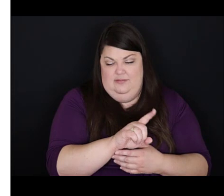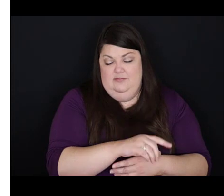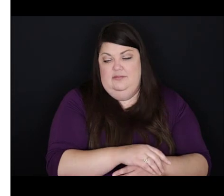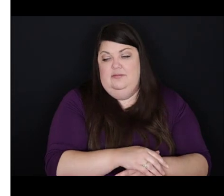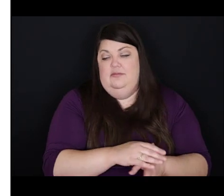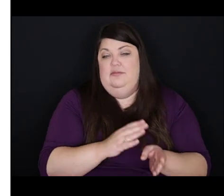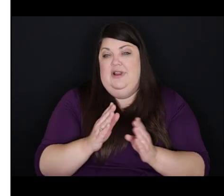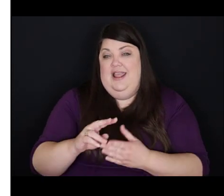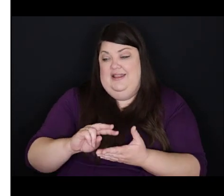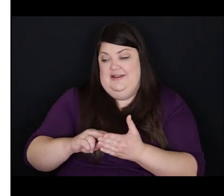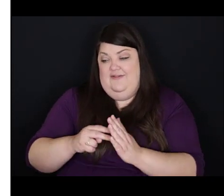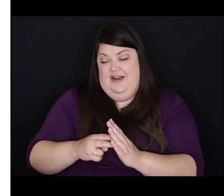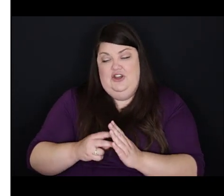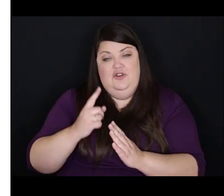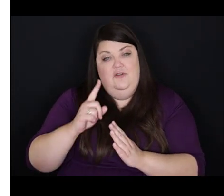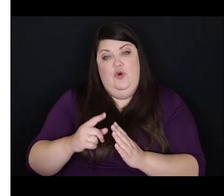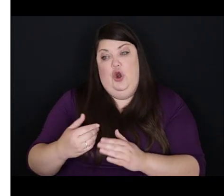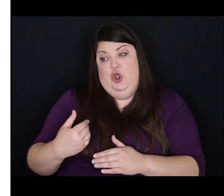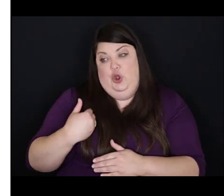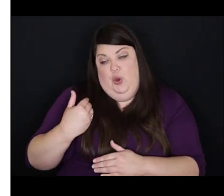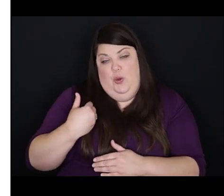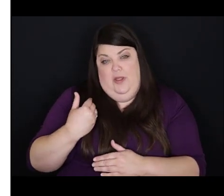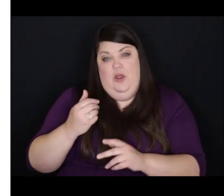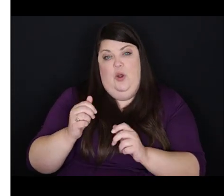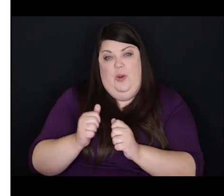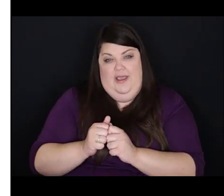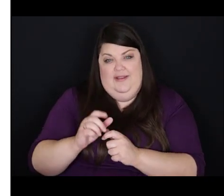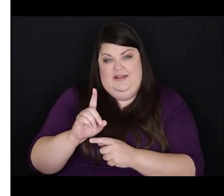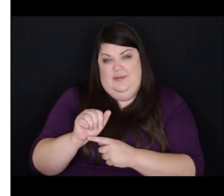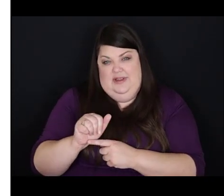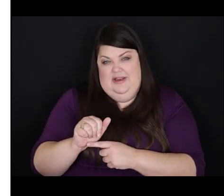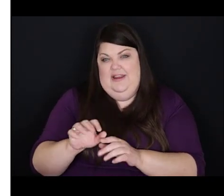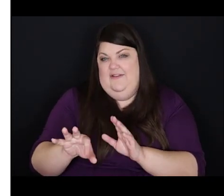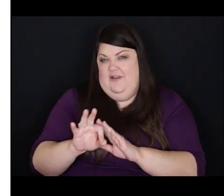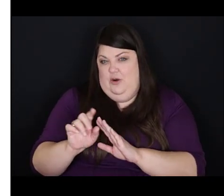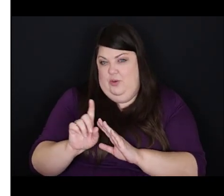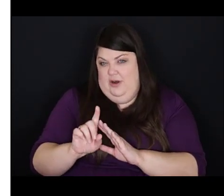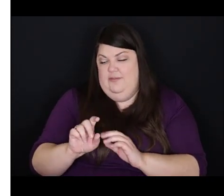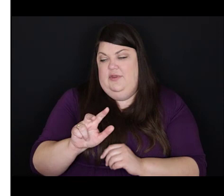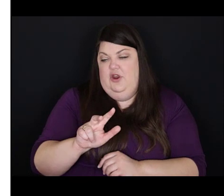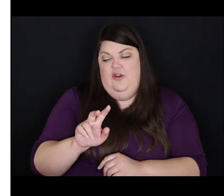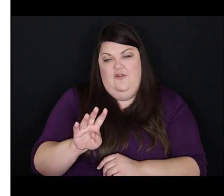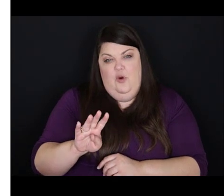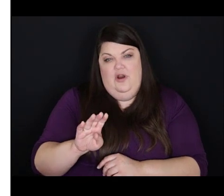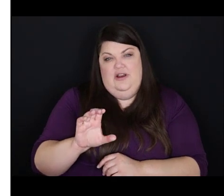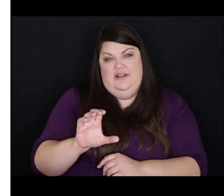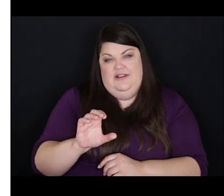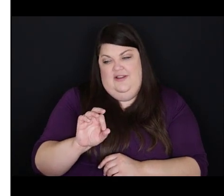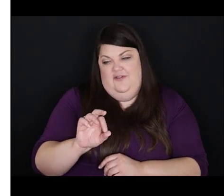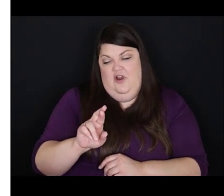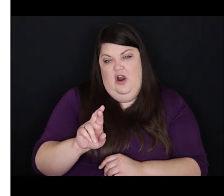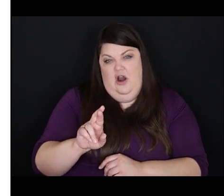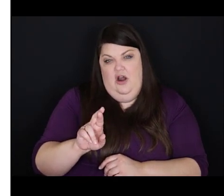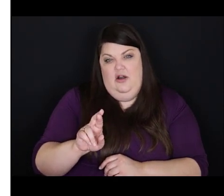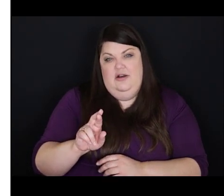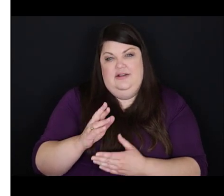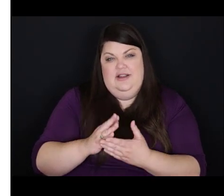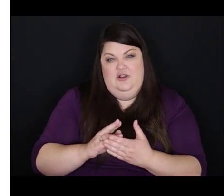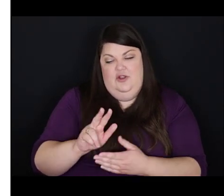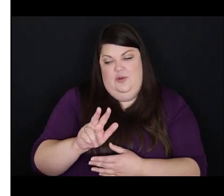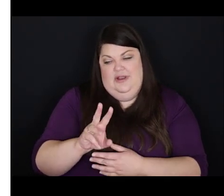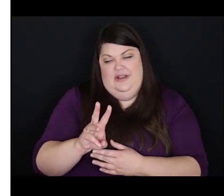The definition of a ‘youth with a disability’ can be found at 34 C.F.R. § 361.5(c)(58).